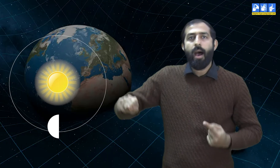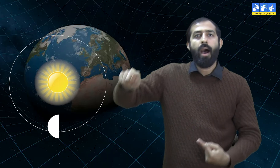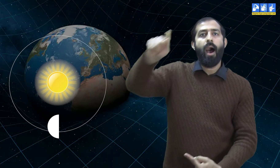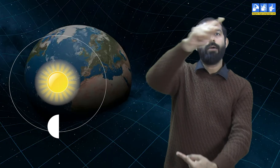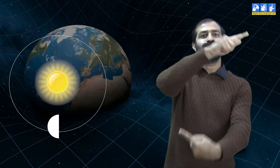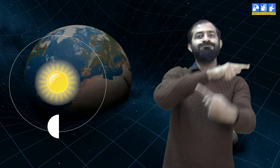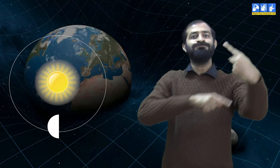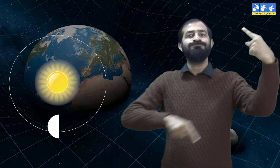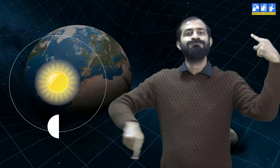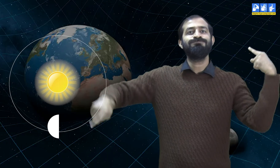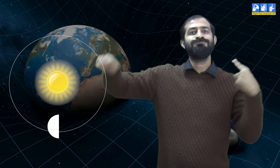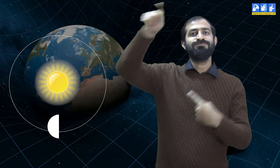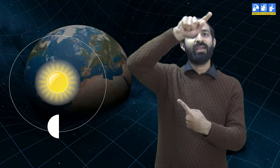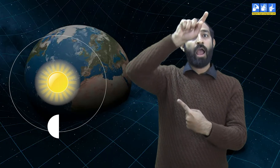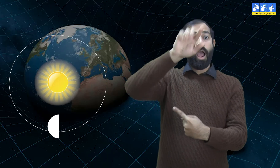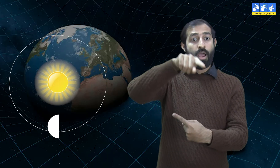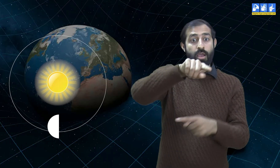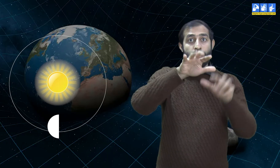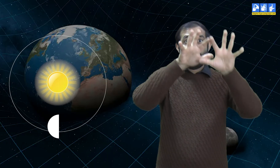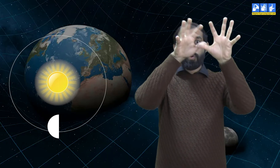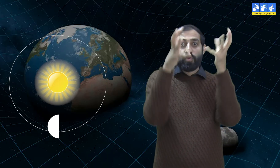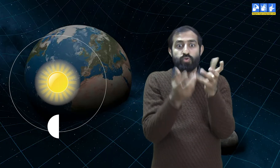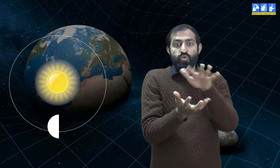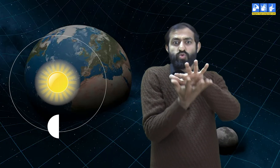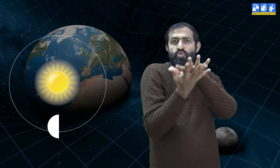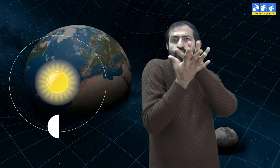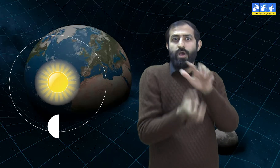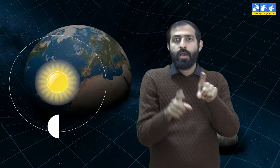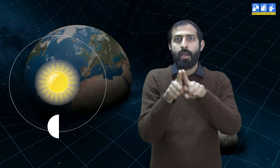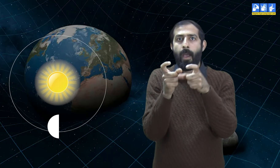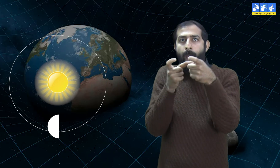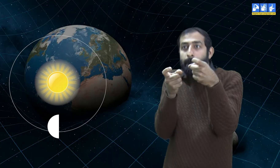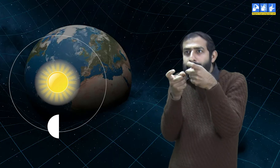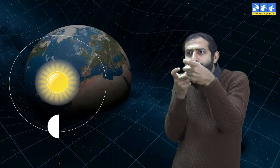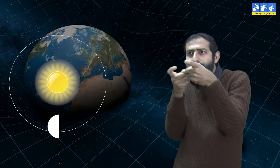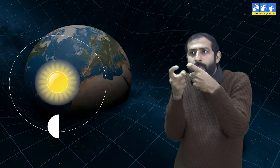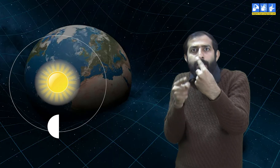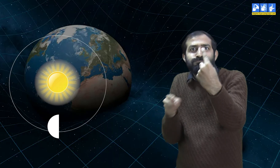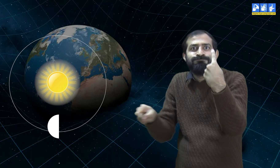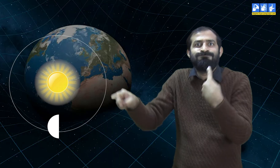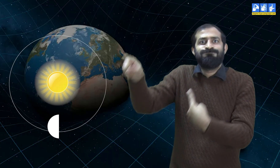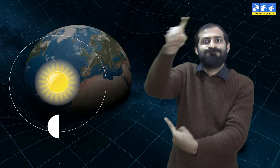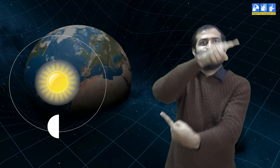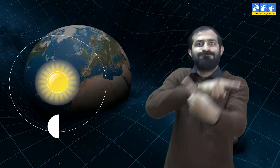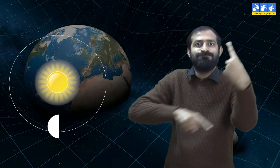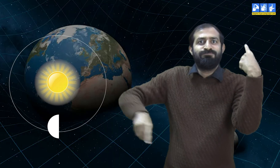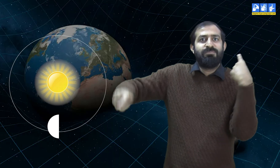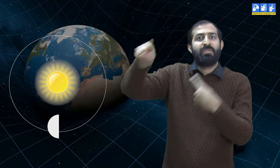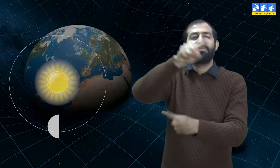In this way the Moon rotates around the Earth. Earth uses gravity to pull the Moon close to it